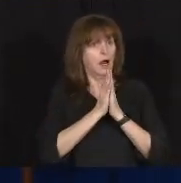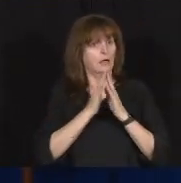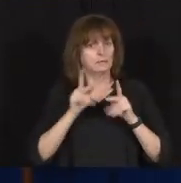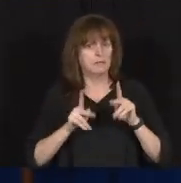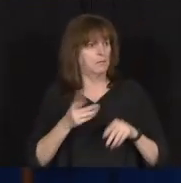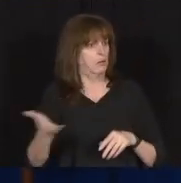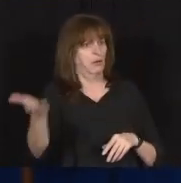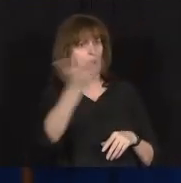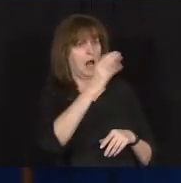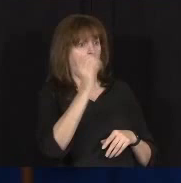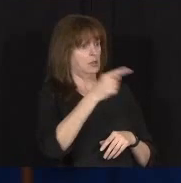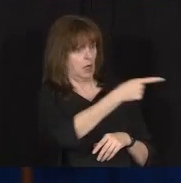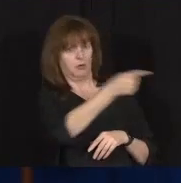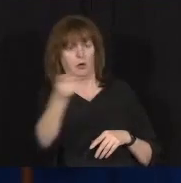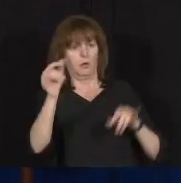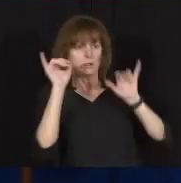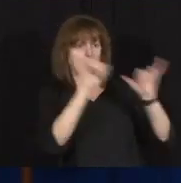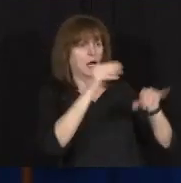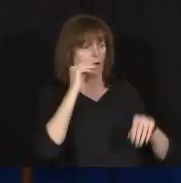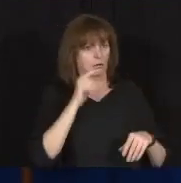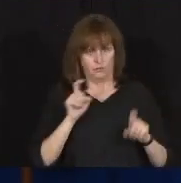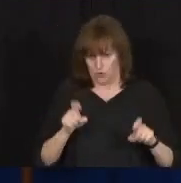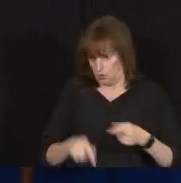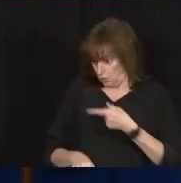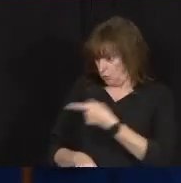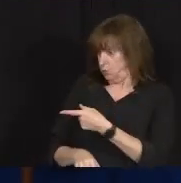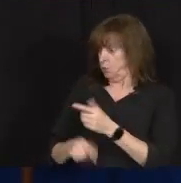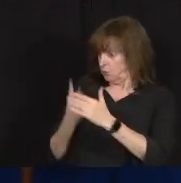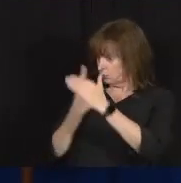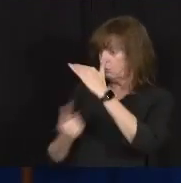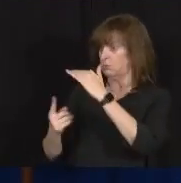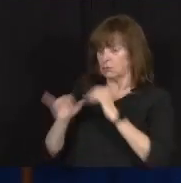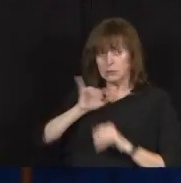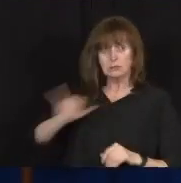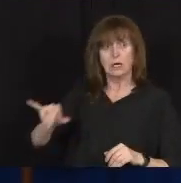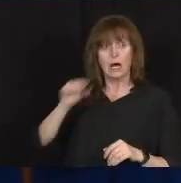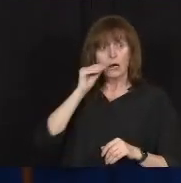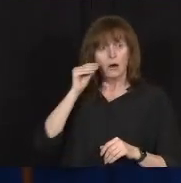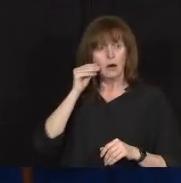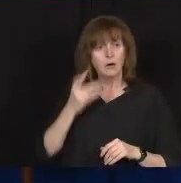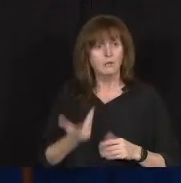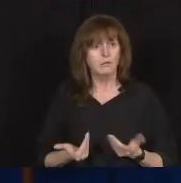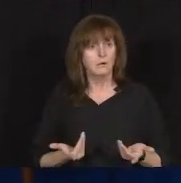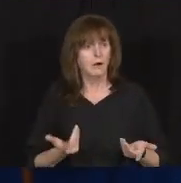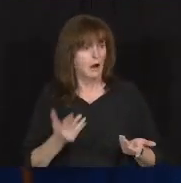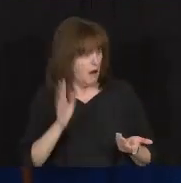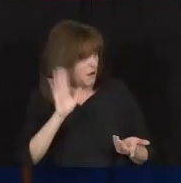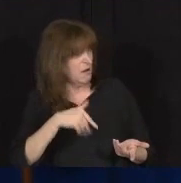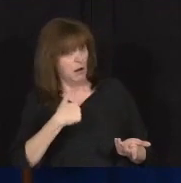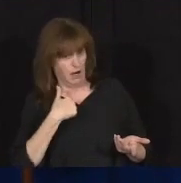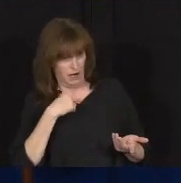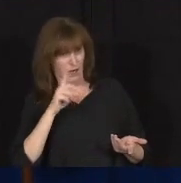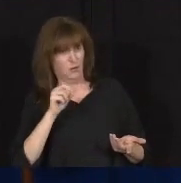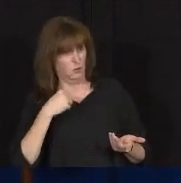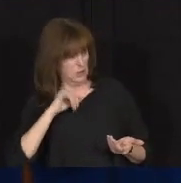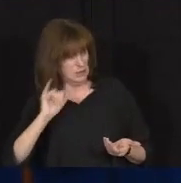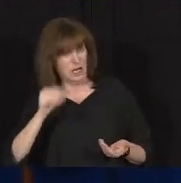For the most part, I isolate all night. Until midnight a nd o utside of being down here